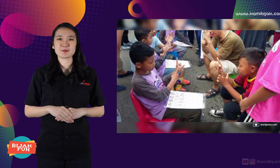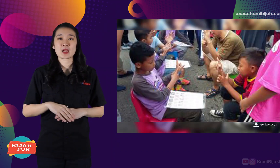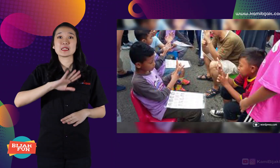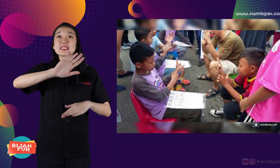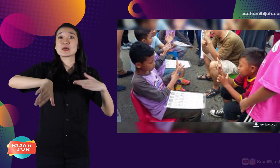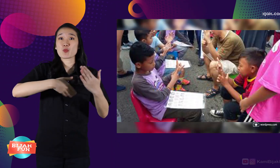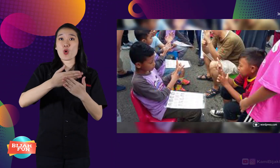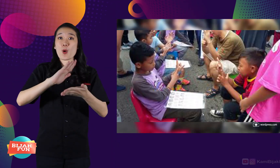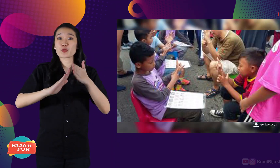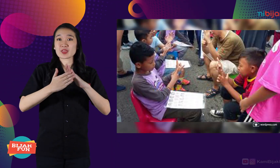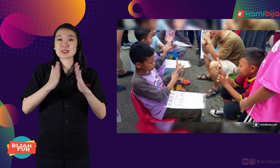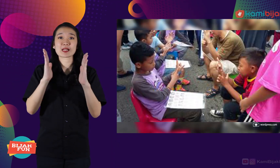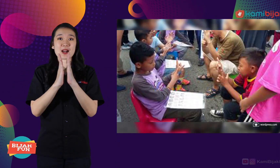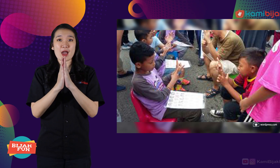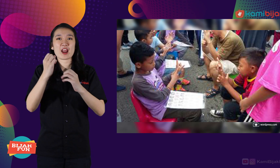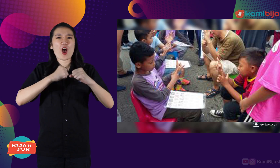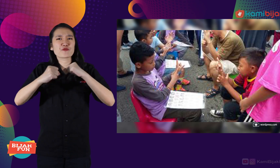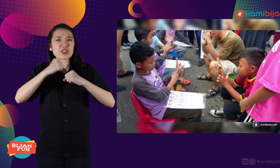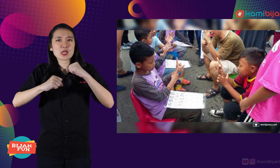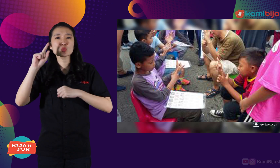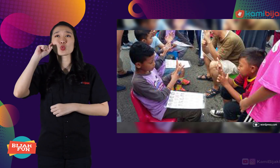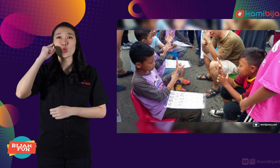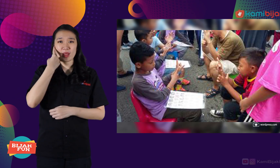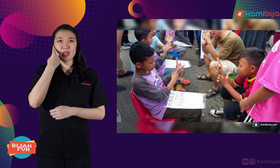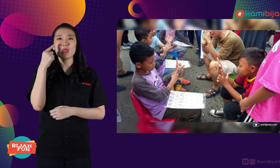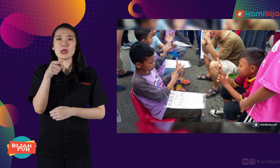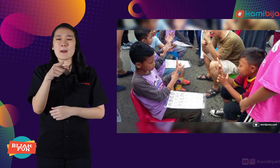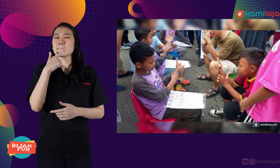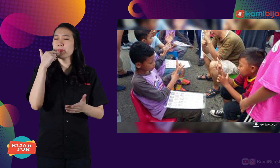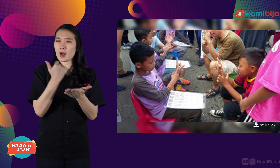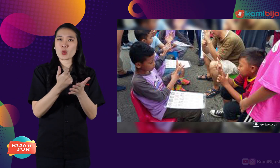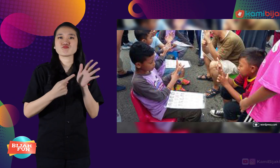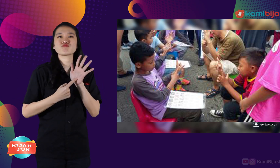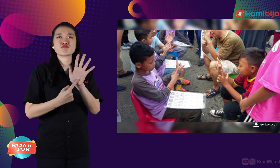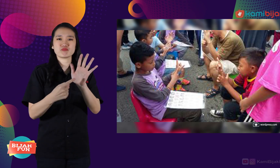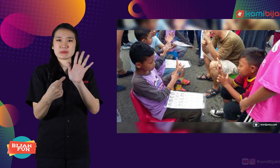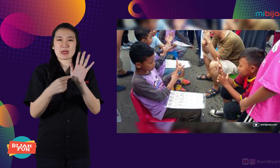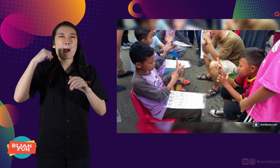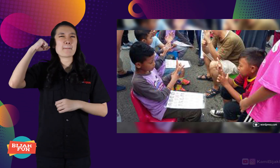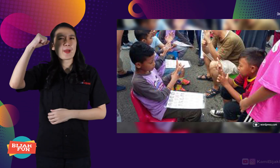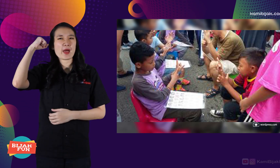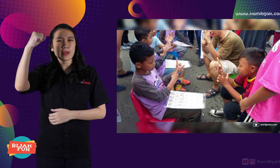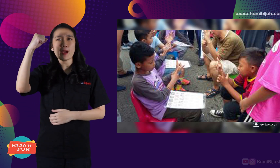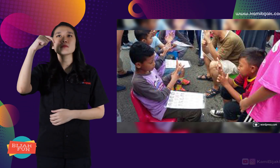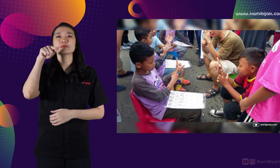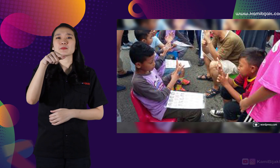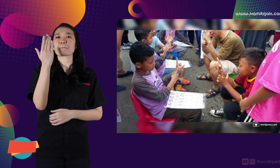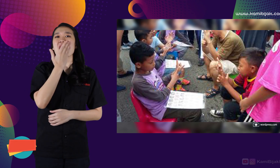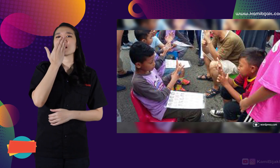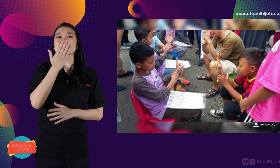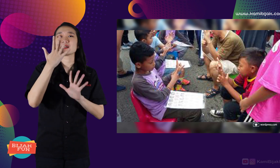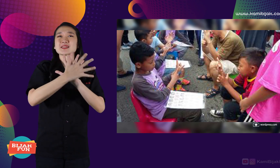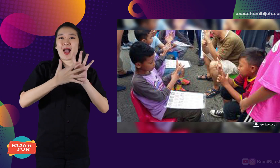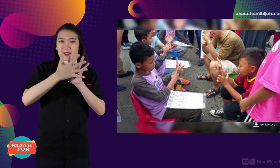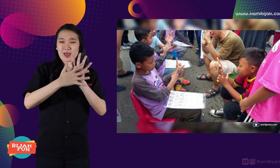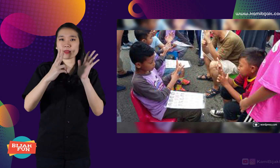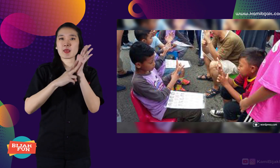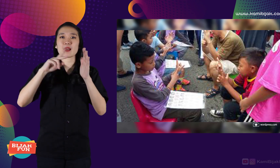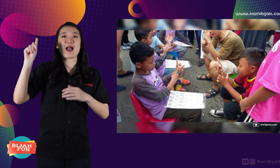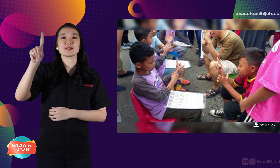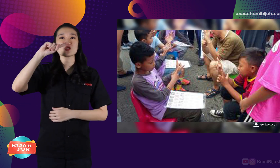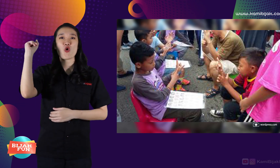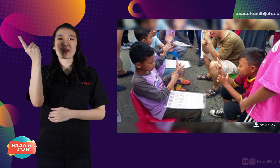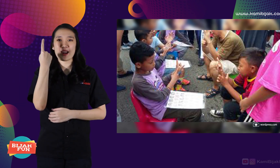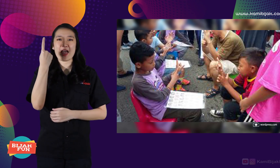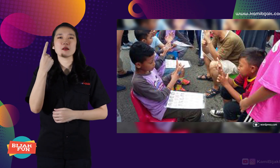All deaf communities and activists need to show off campaigning for the national sign language